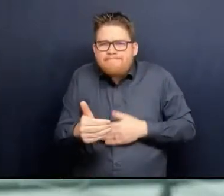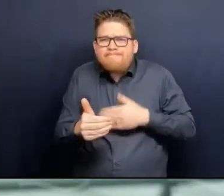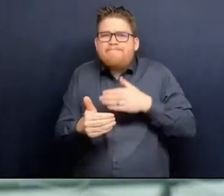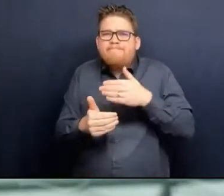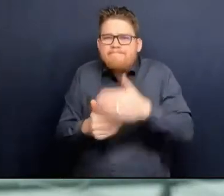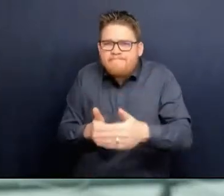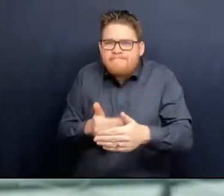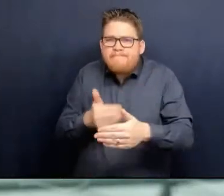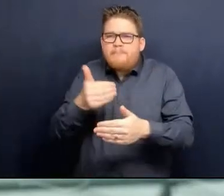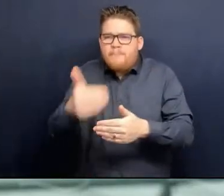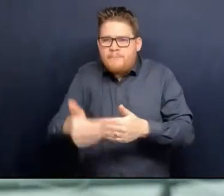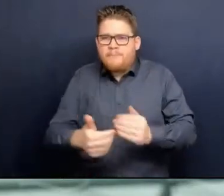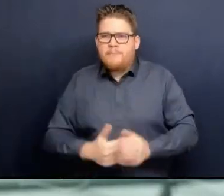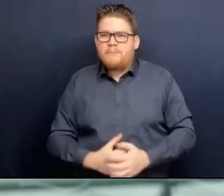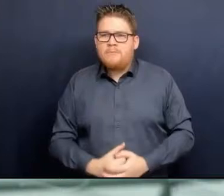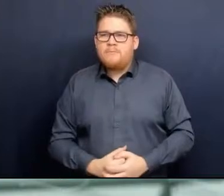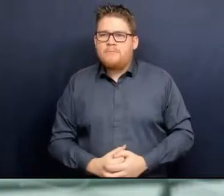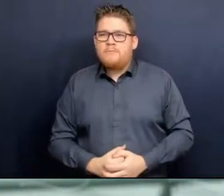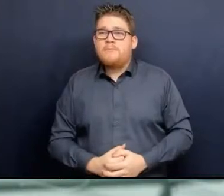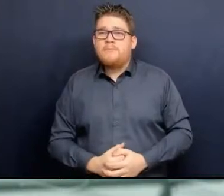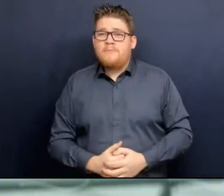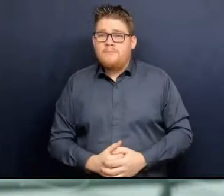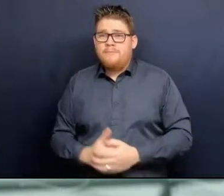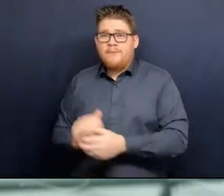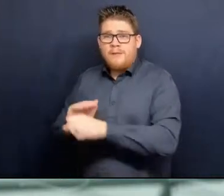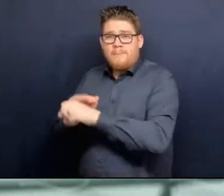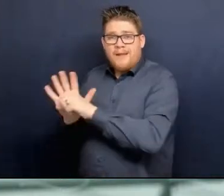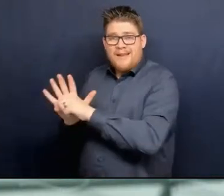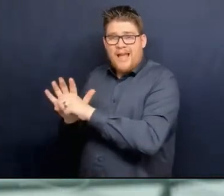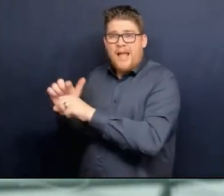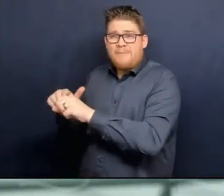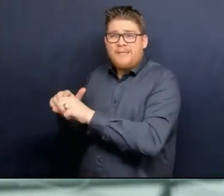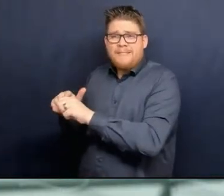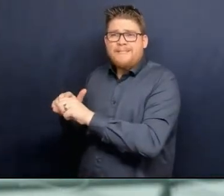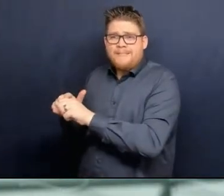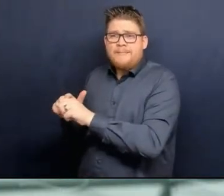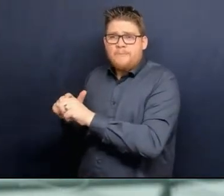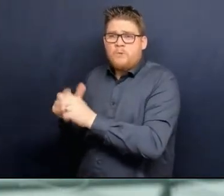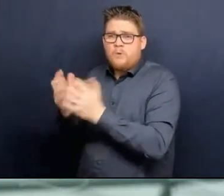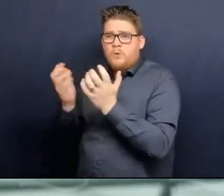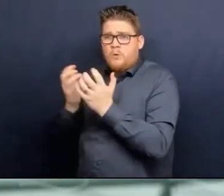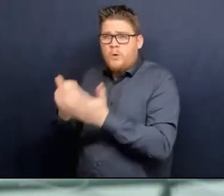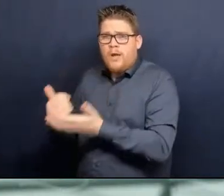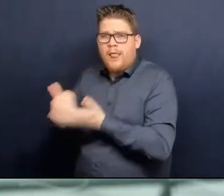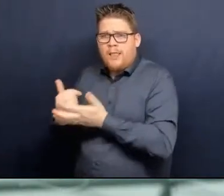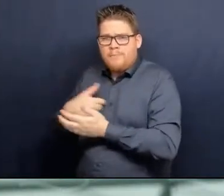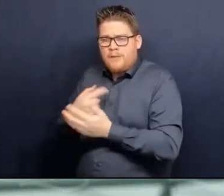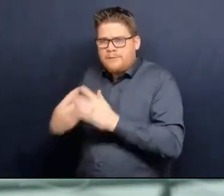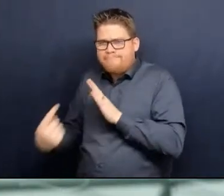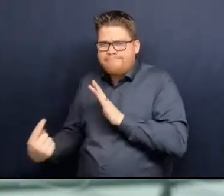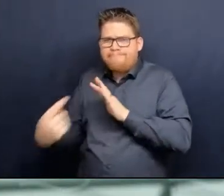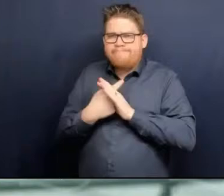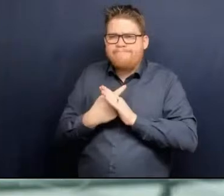shown us the Importance of connection. Even virtual